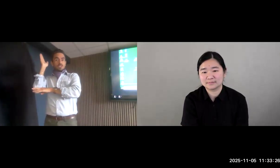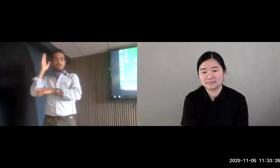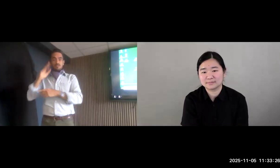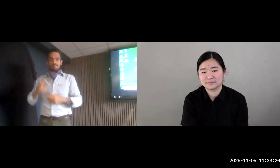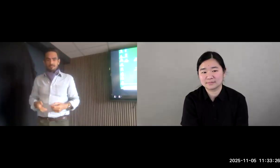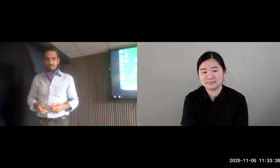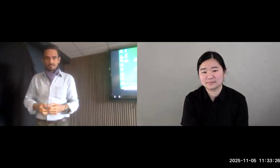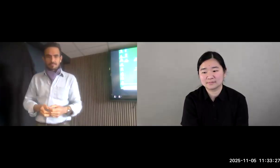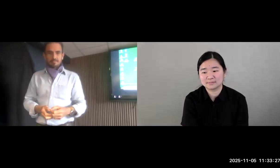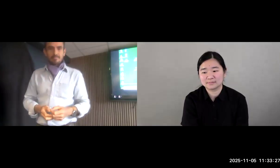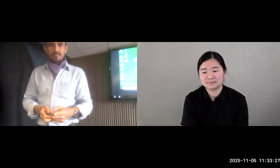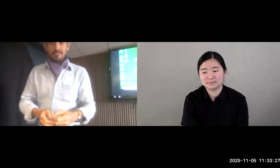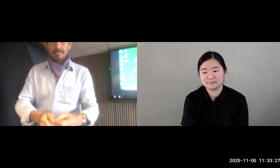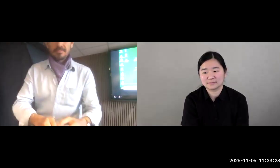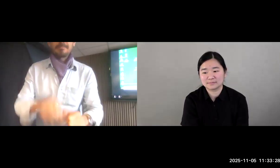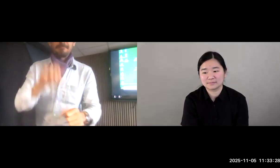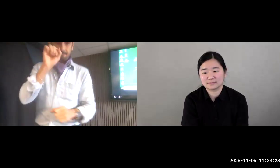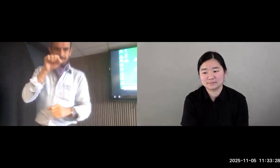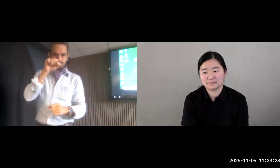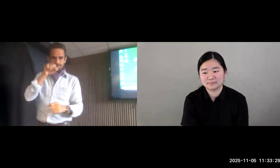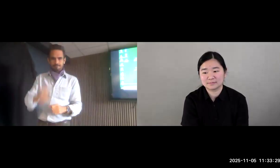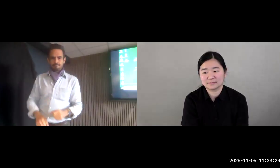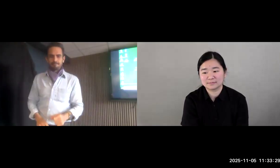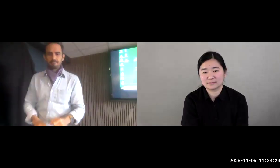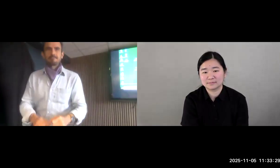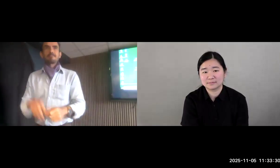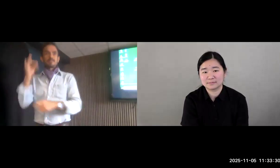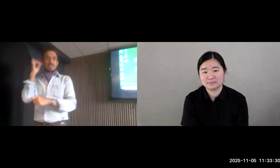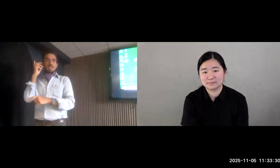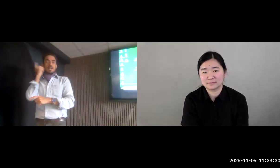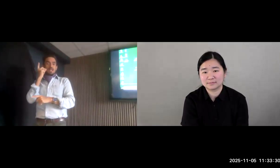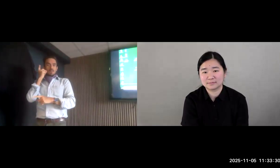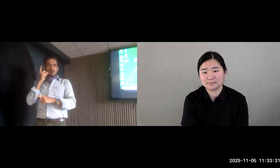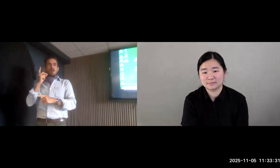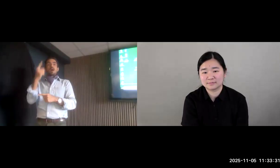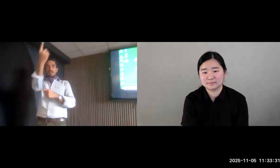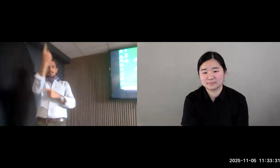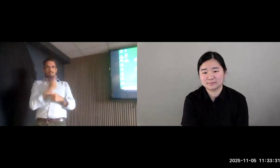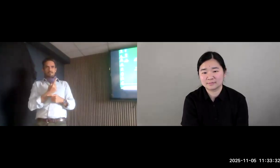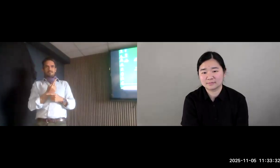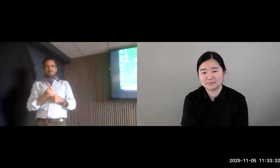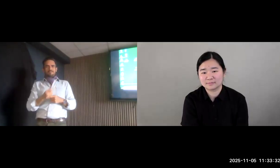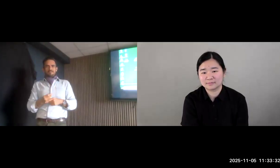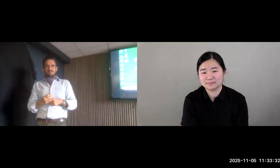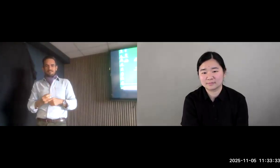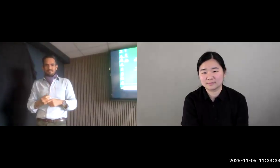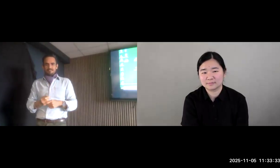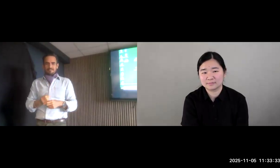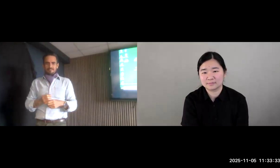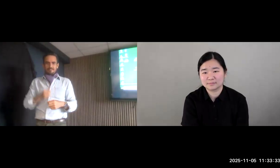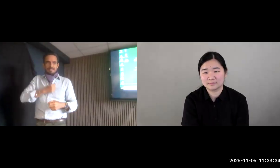So we will change the order of presentations, so now we will ask the fourth presenter instead, Débora.